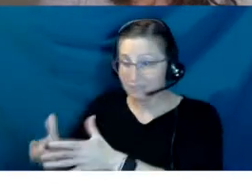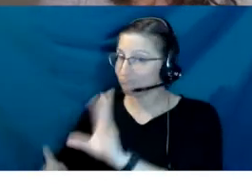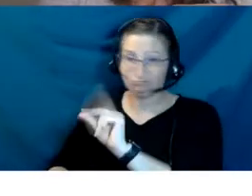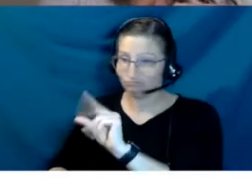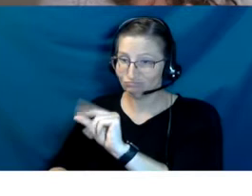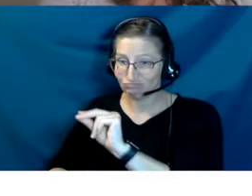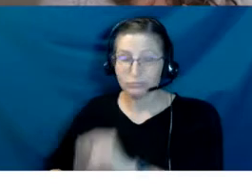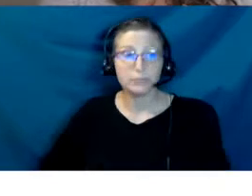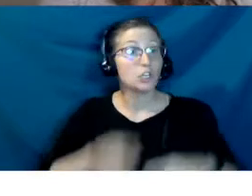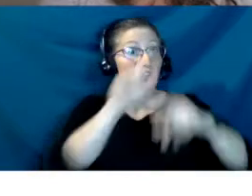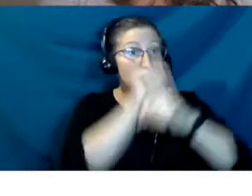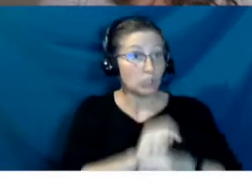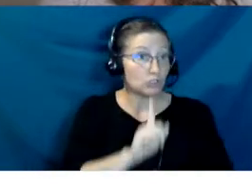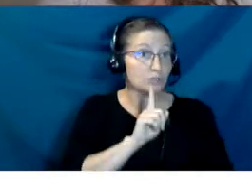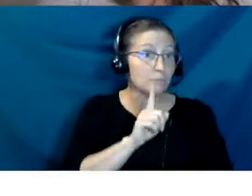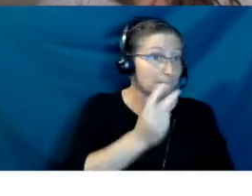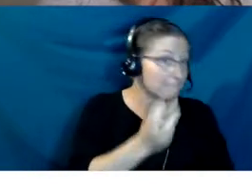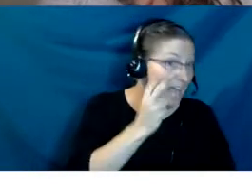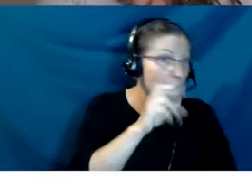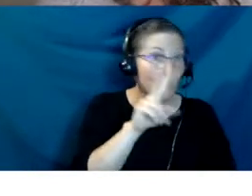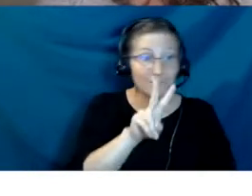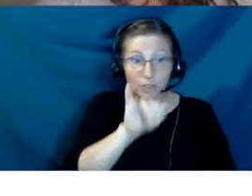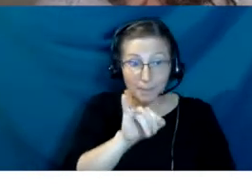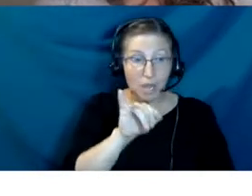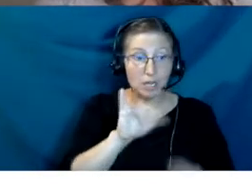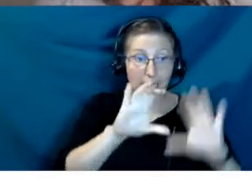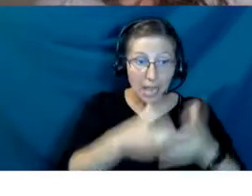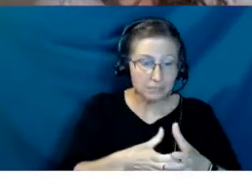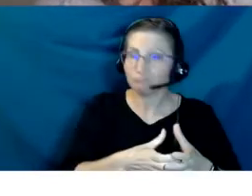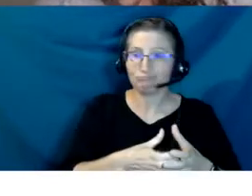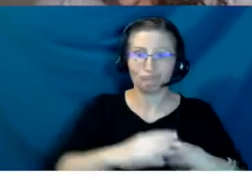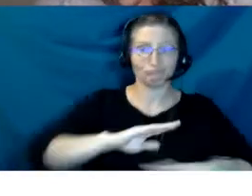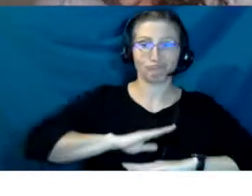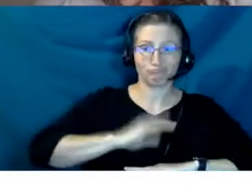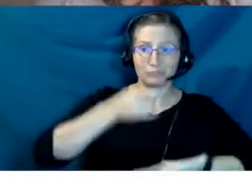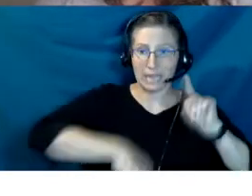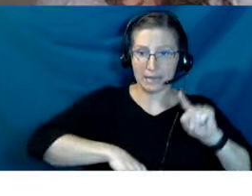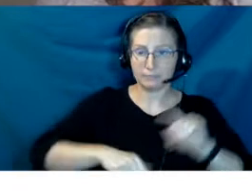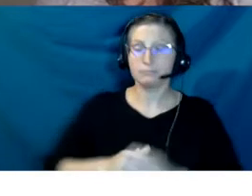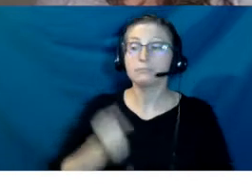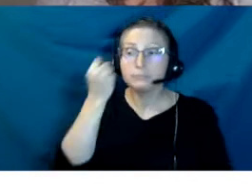blind and visually impaired classroom. Really being deafblind means that an individual does